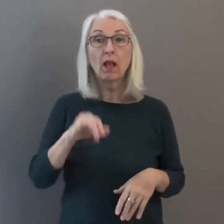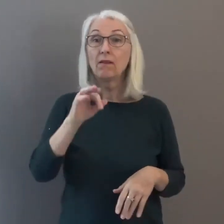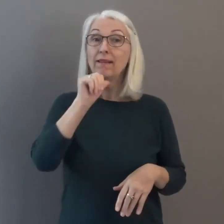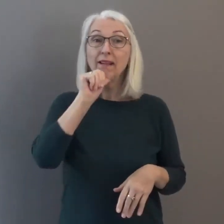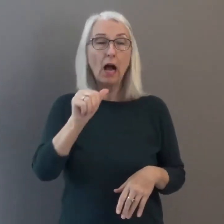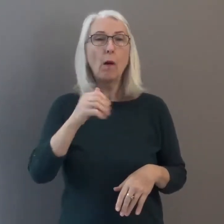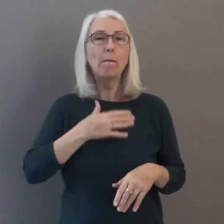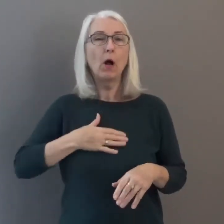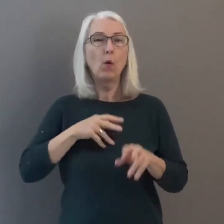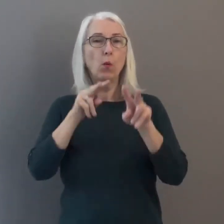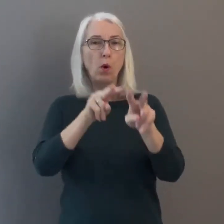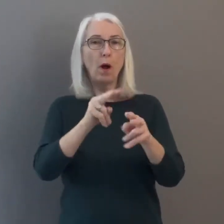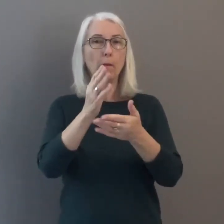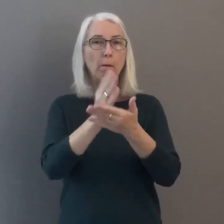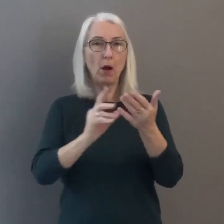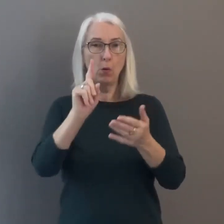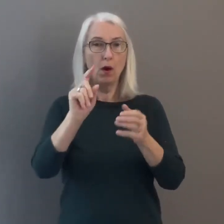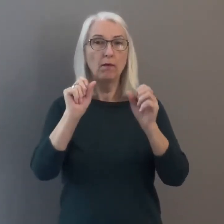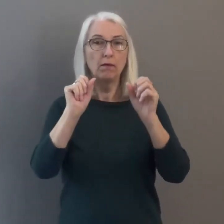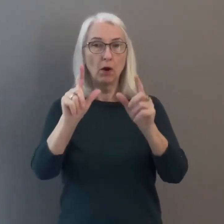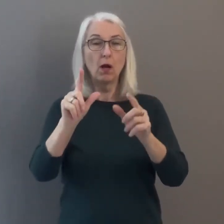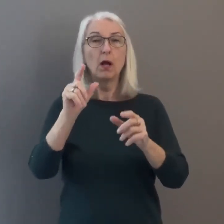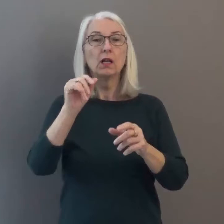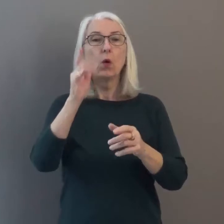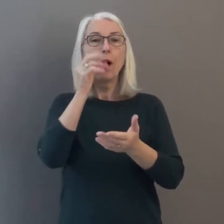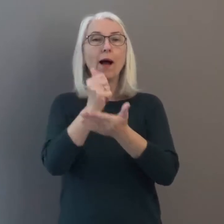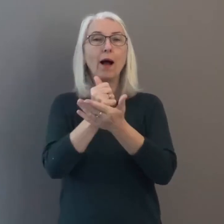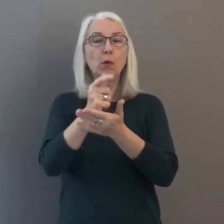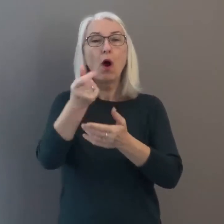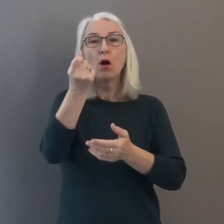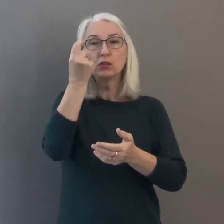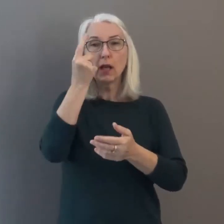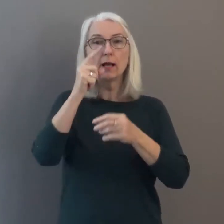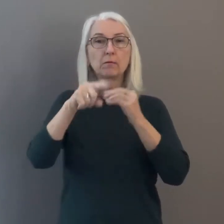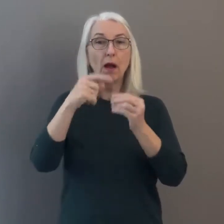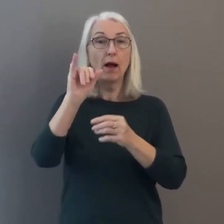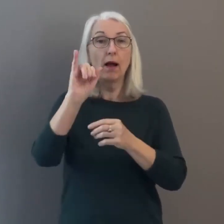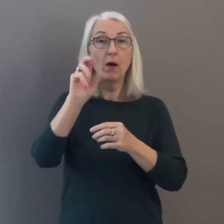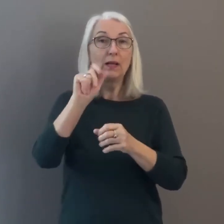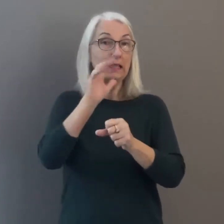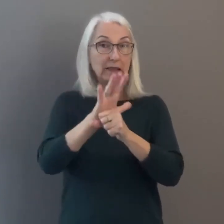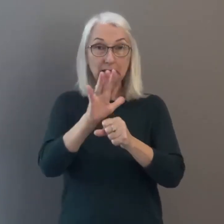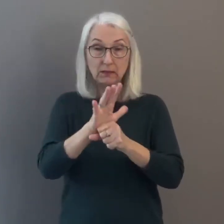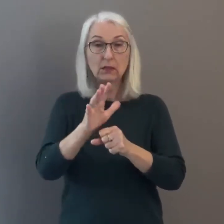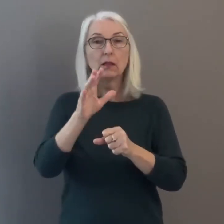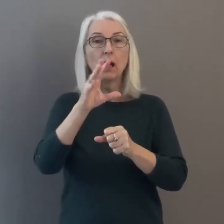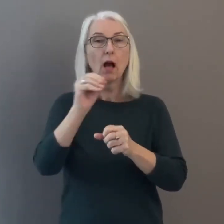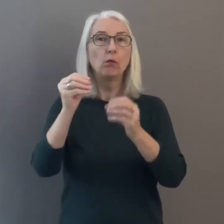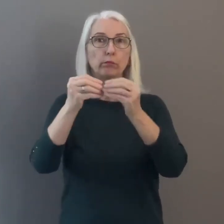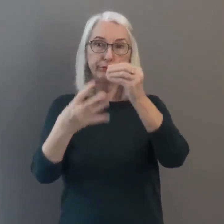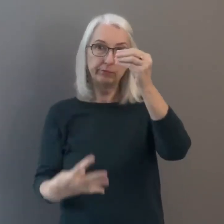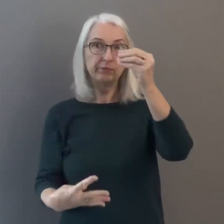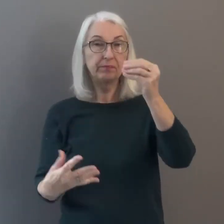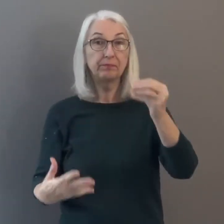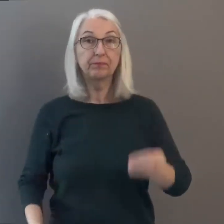If not, please watch part one vlog It will help you understand about iron deficiency and more.